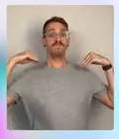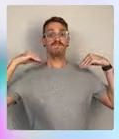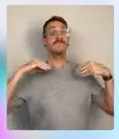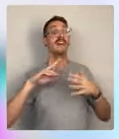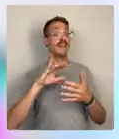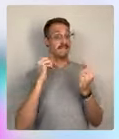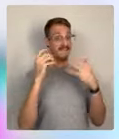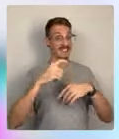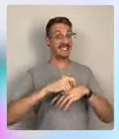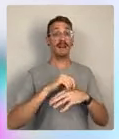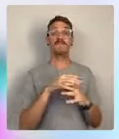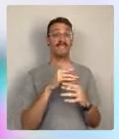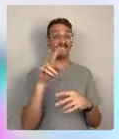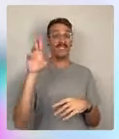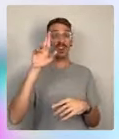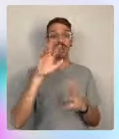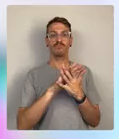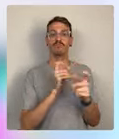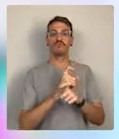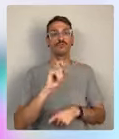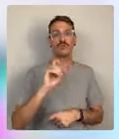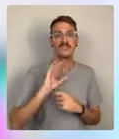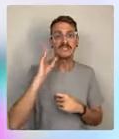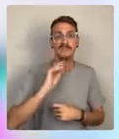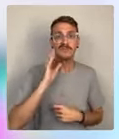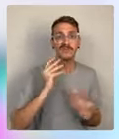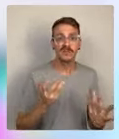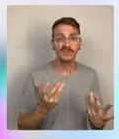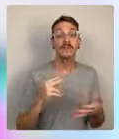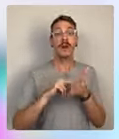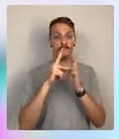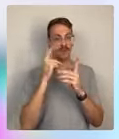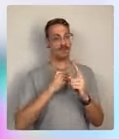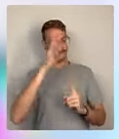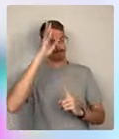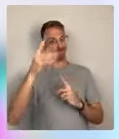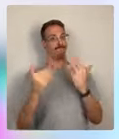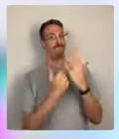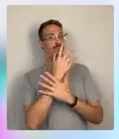That, in many instances in virtual environments ruins the experience.